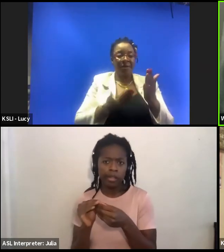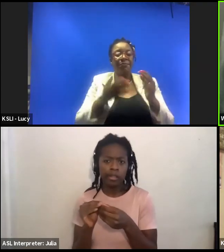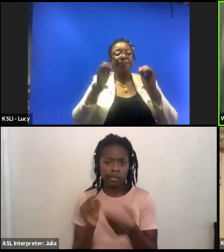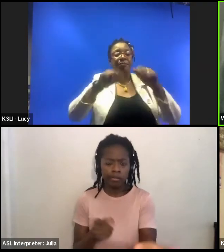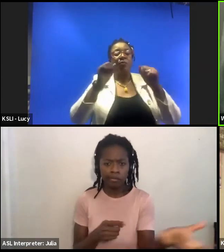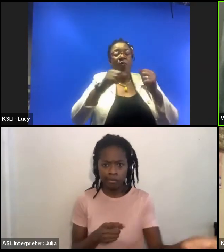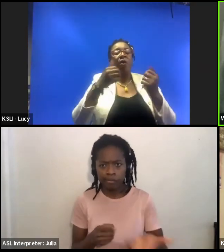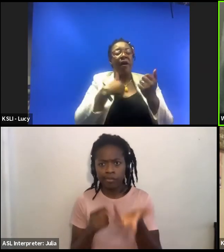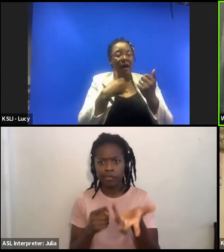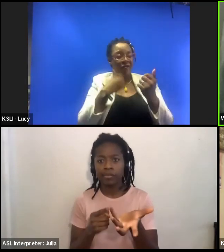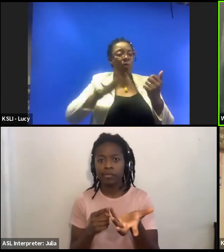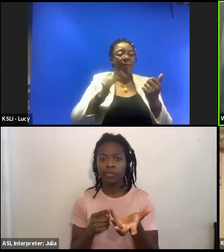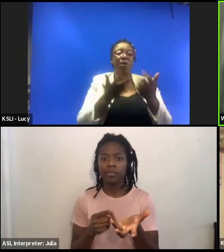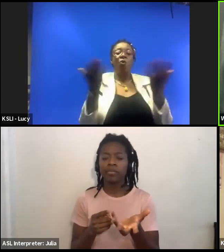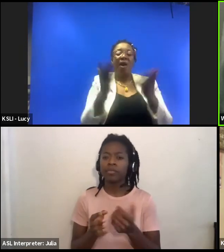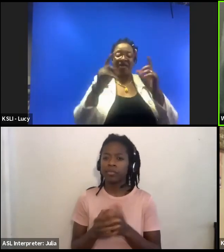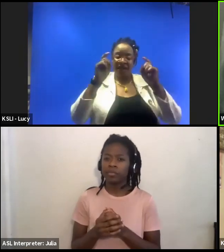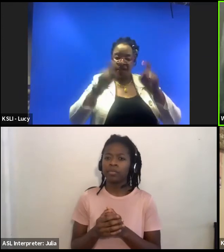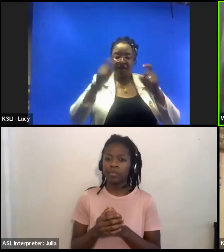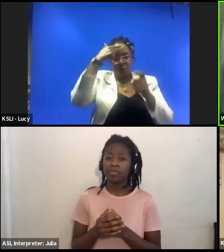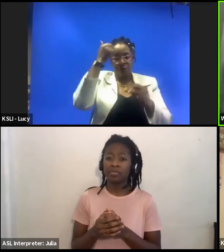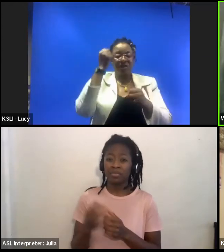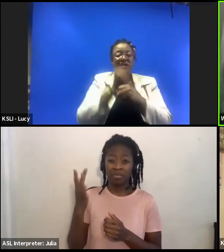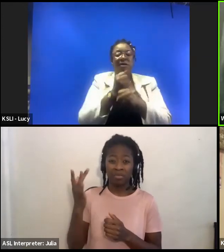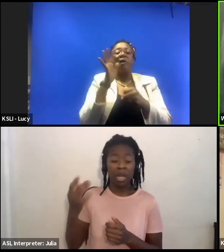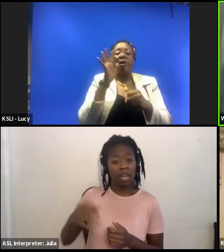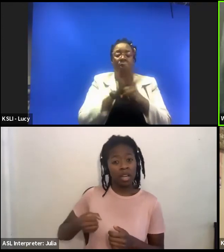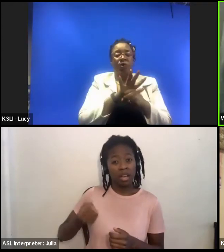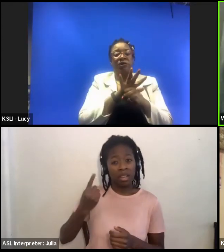because women did a lot to fight for our independence.